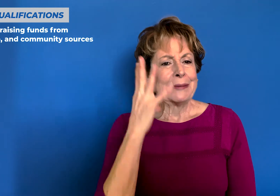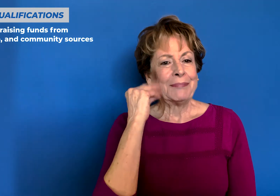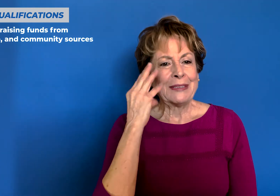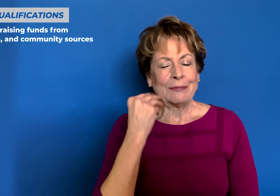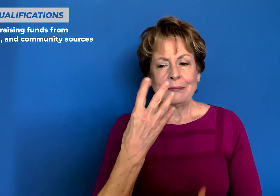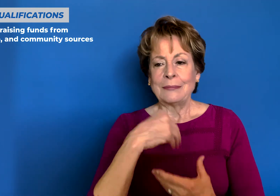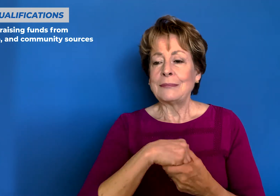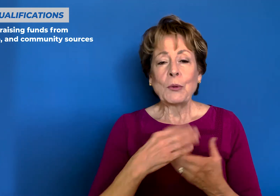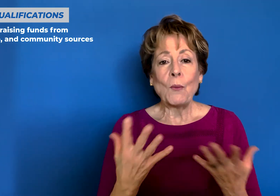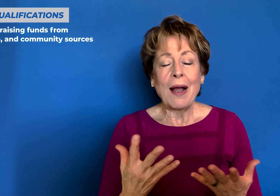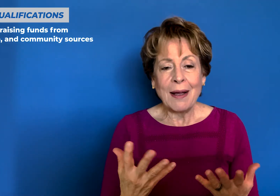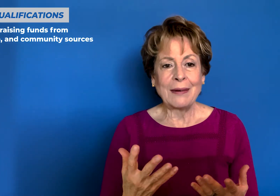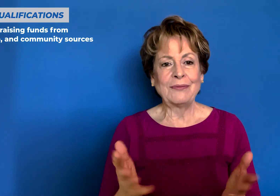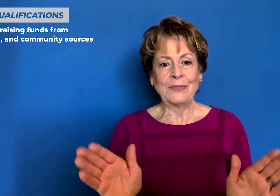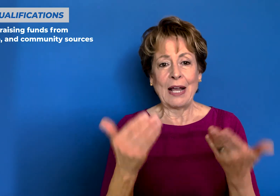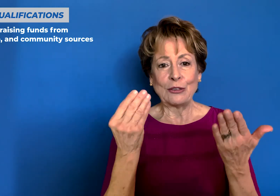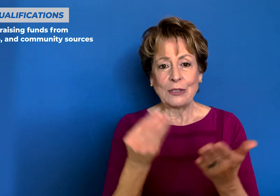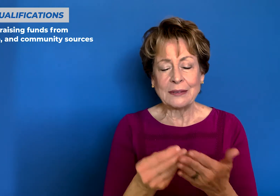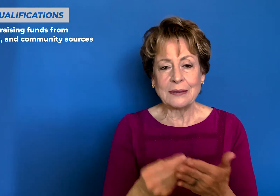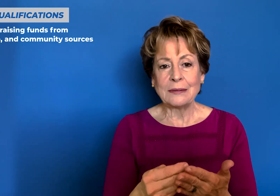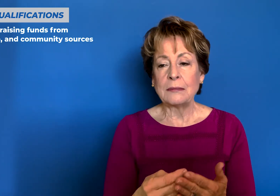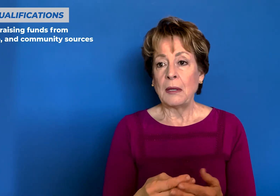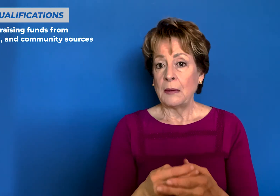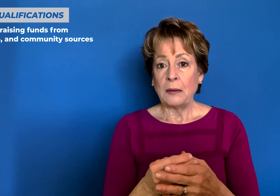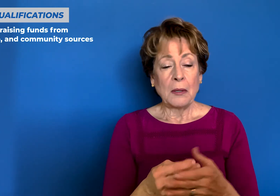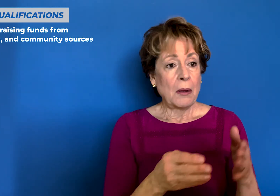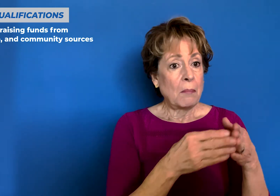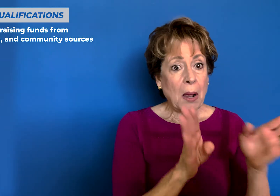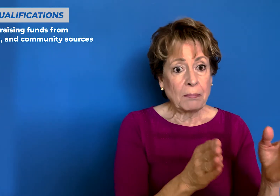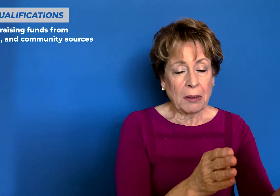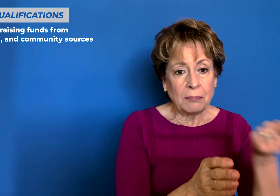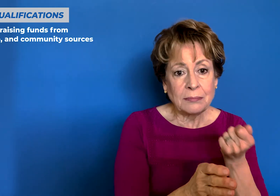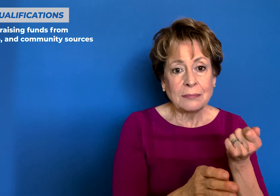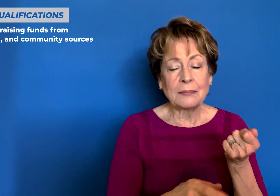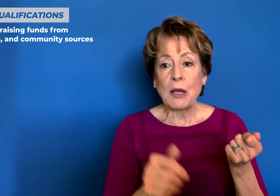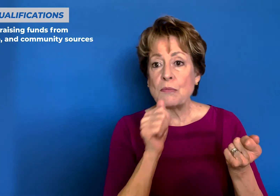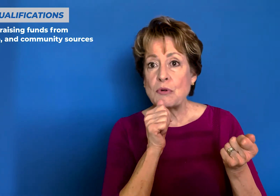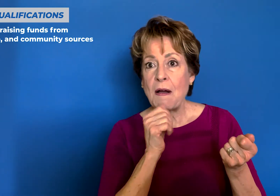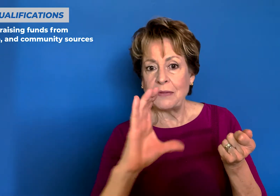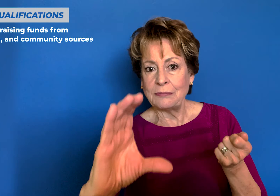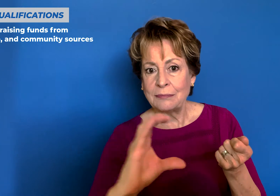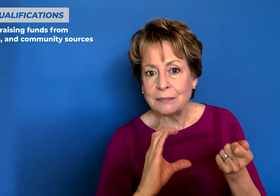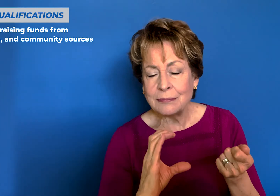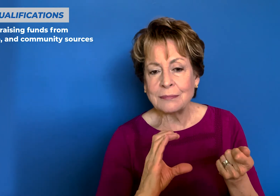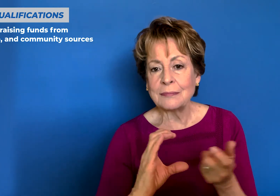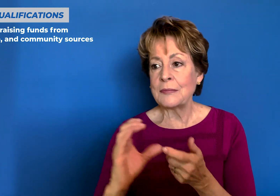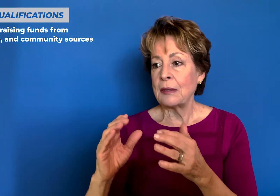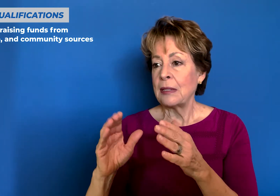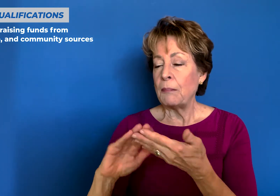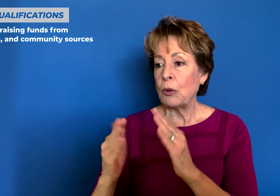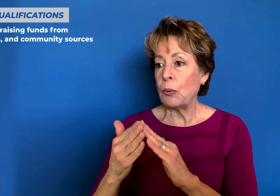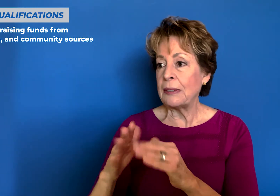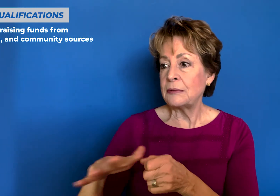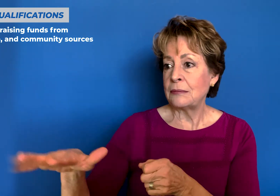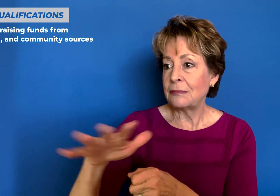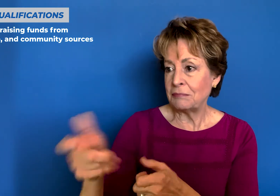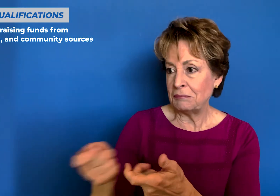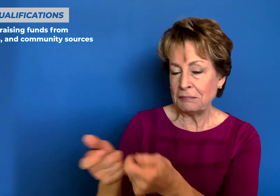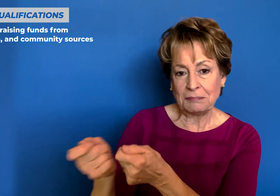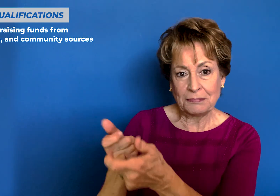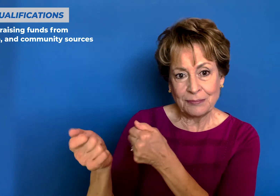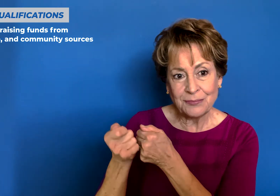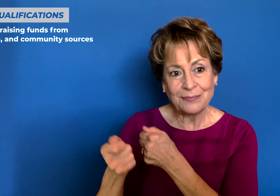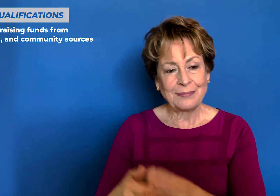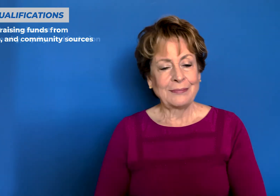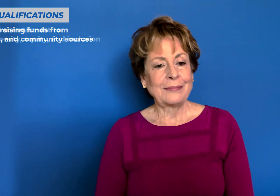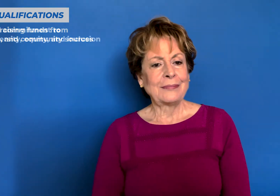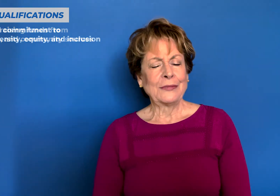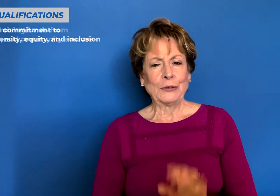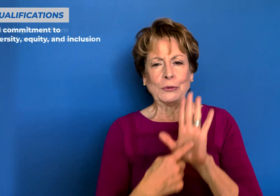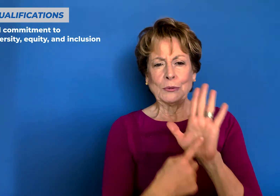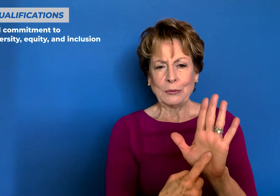Experience in raising funds from public, private, and community sources.